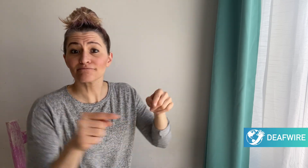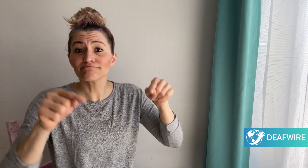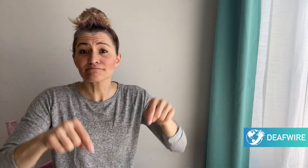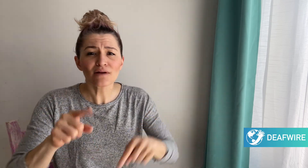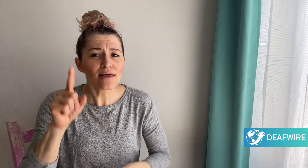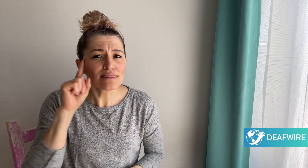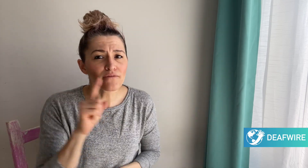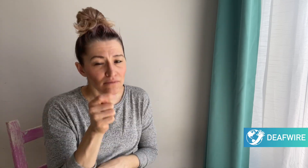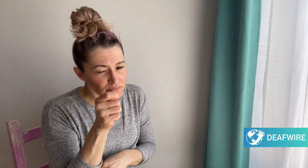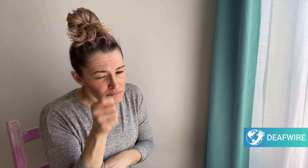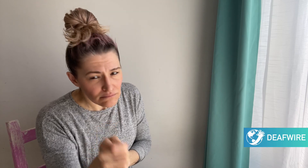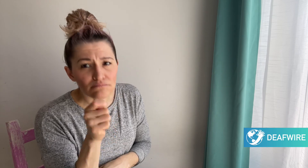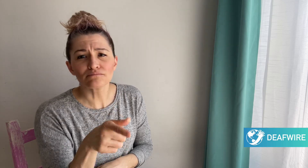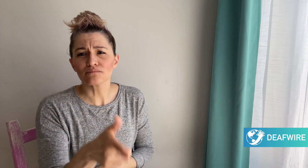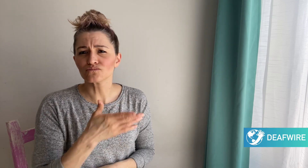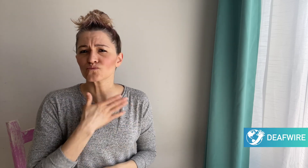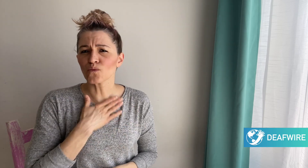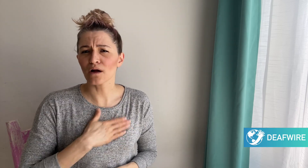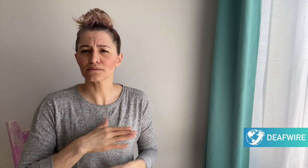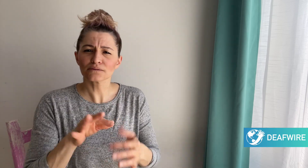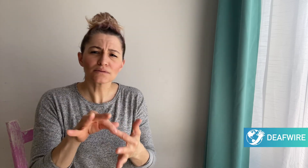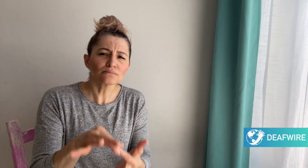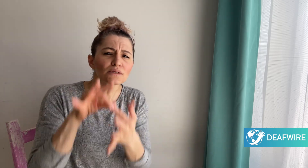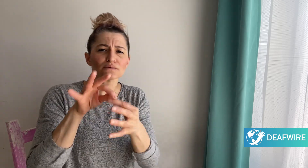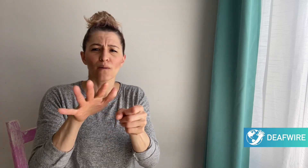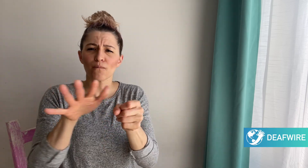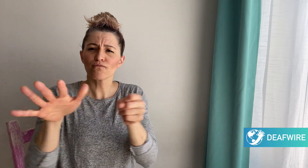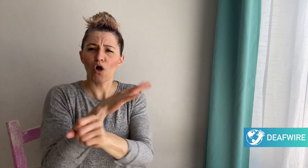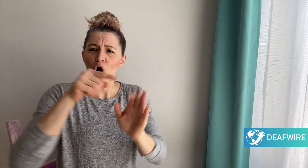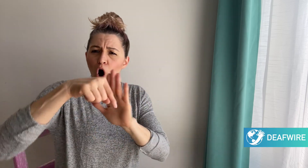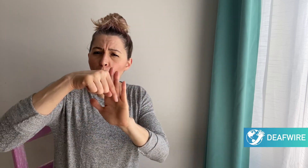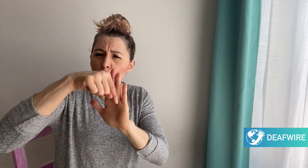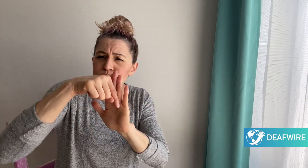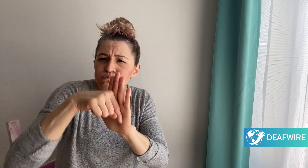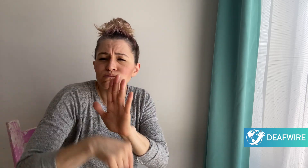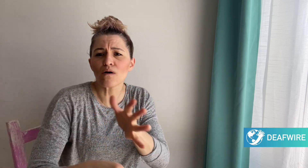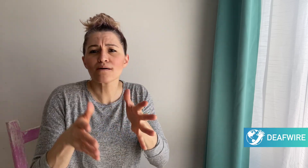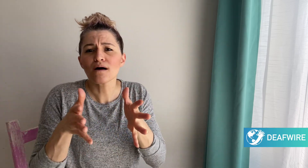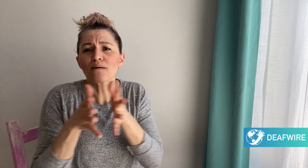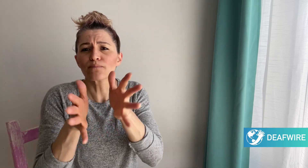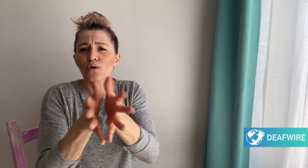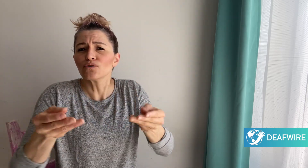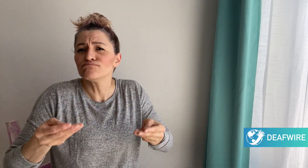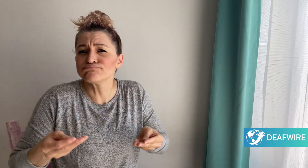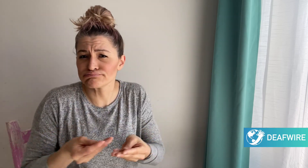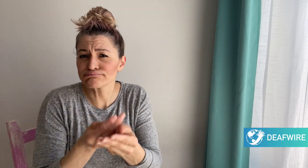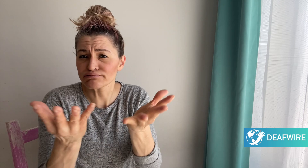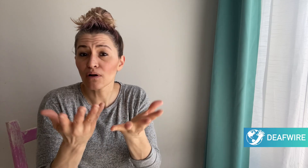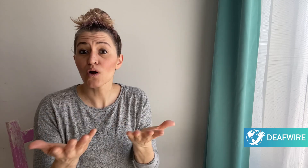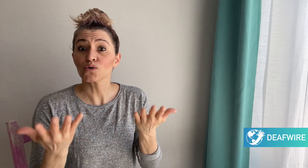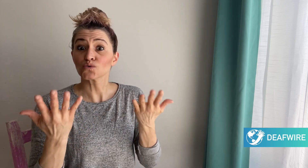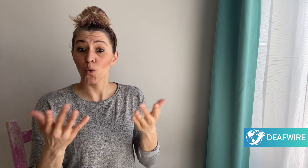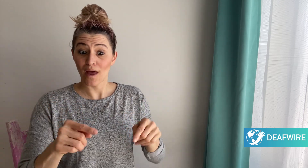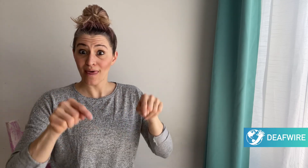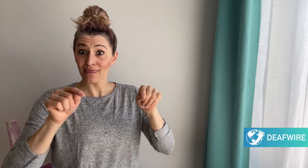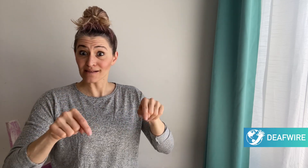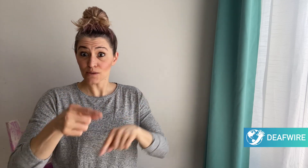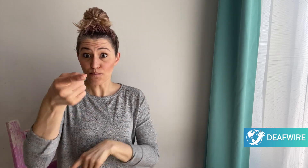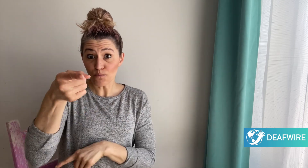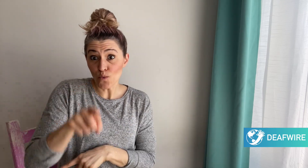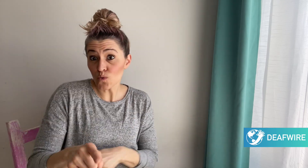a special full-length DeafGPS report.